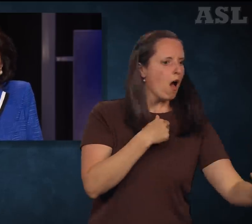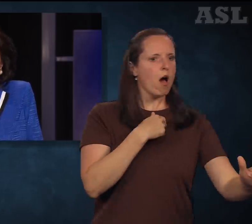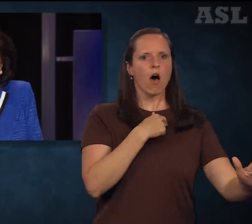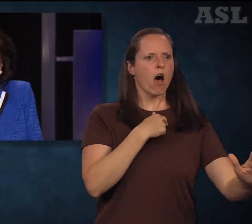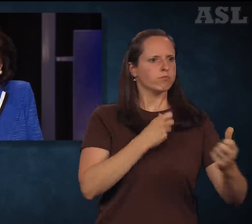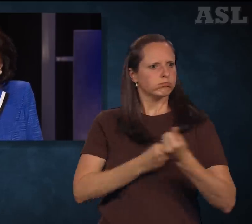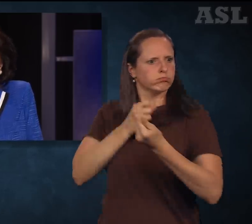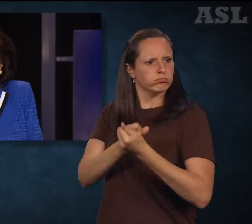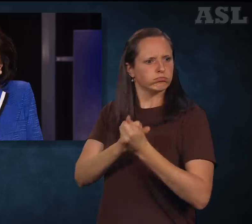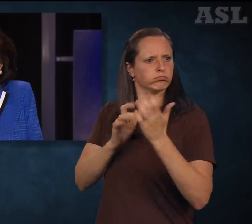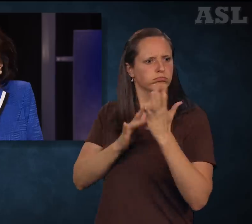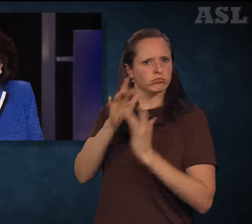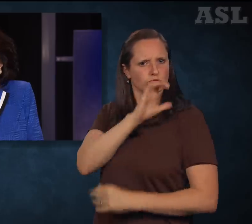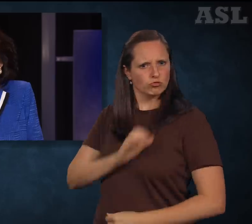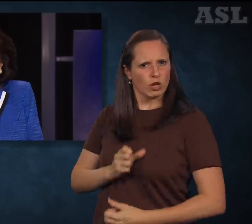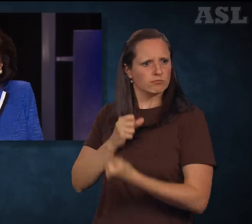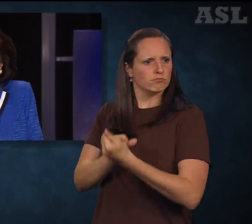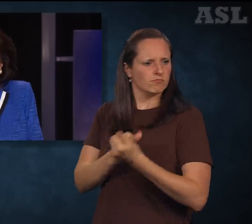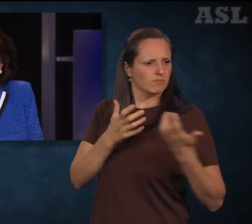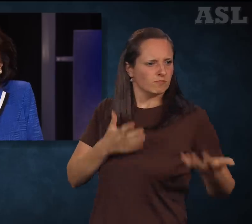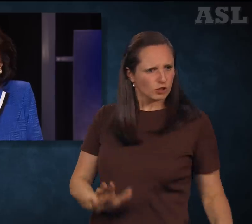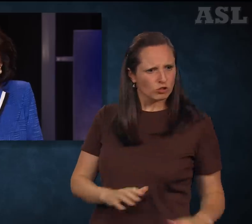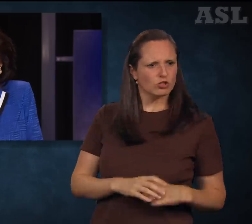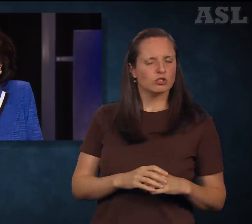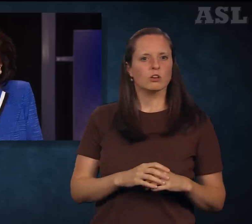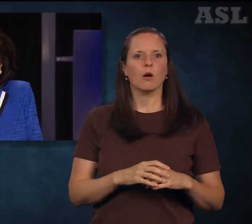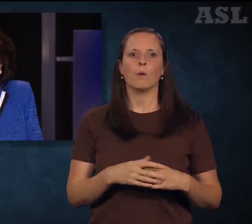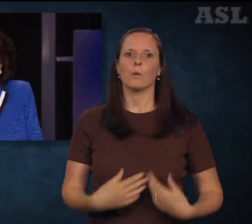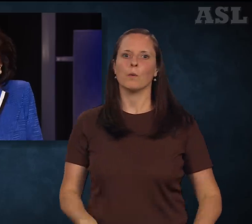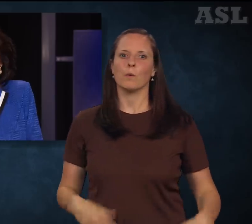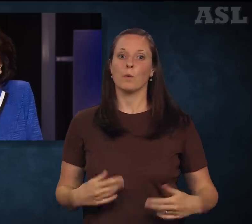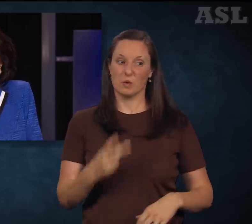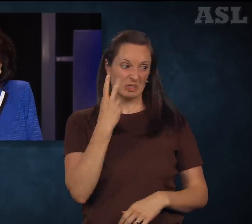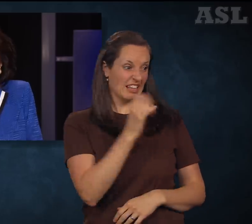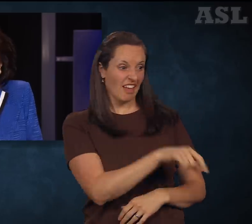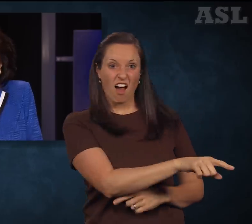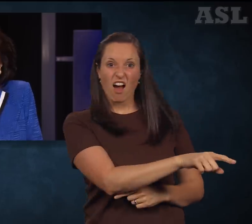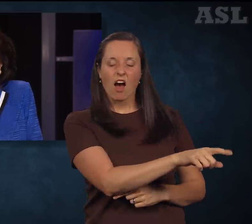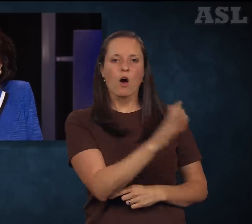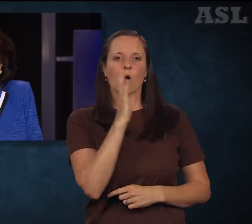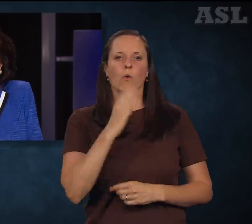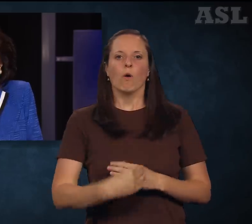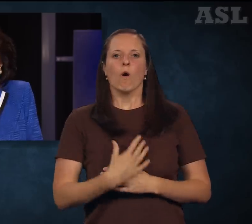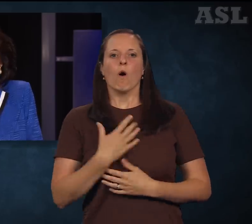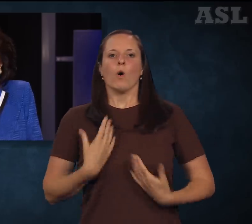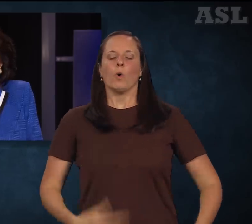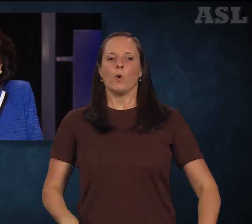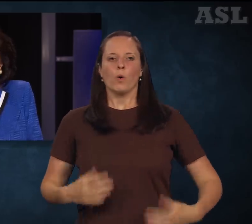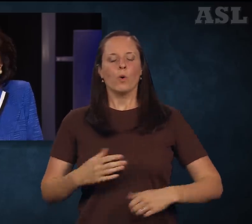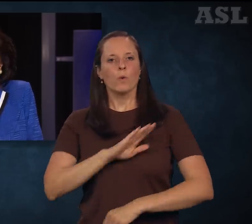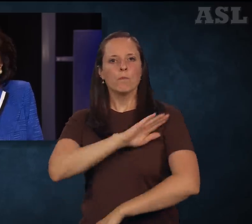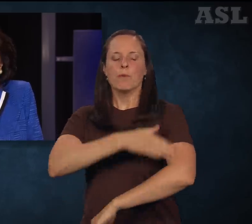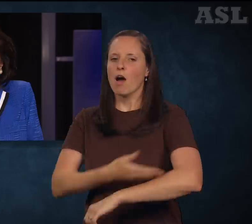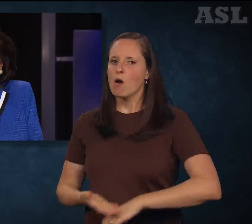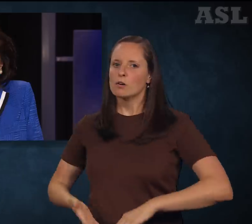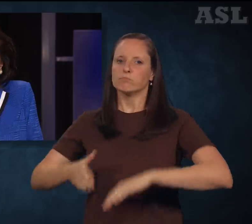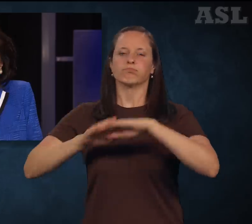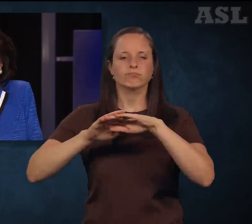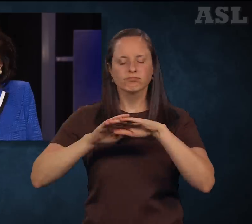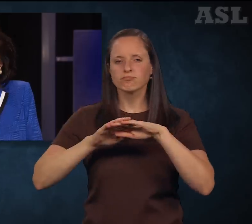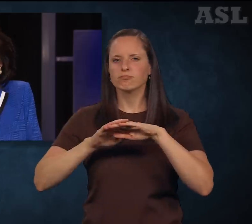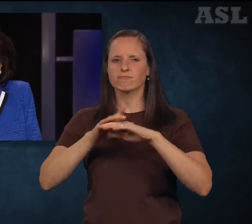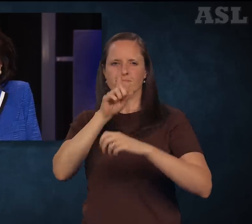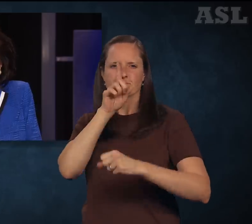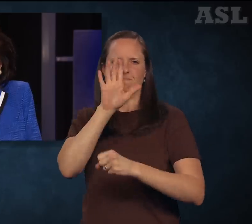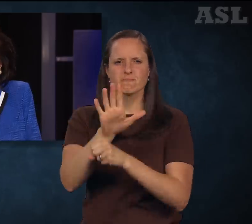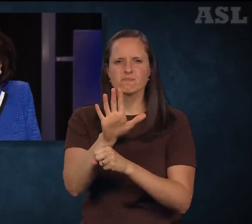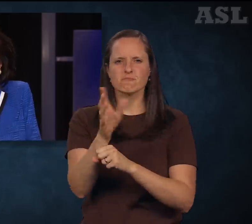UP FOR JESUS CHRIST,